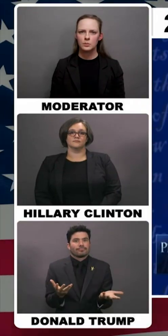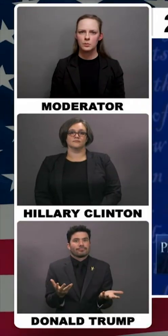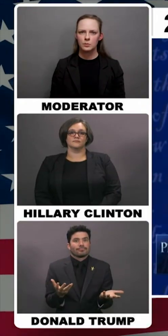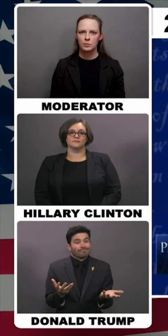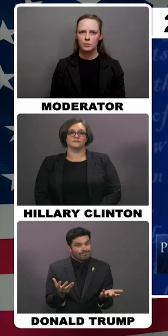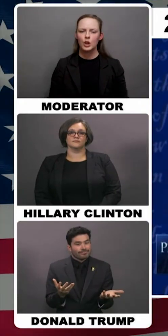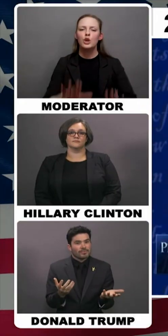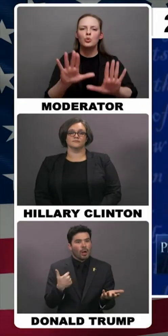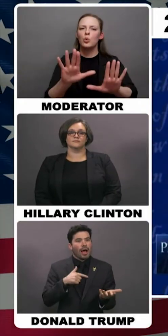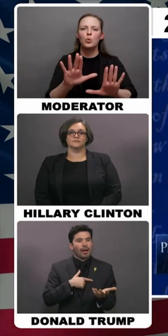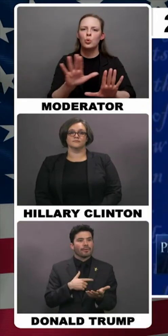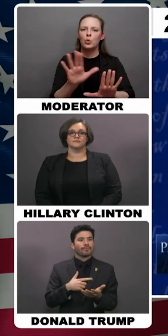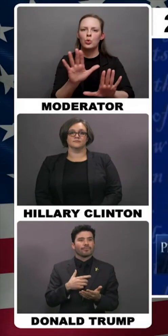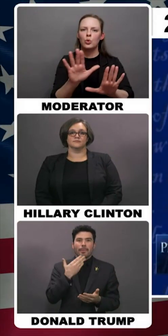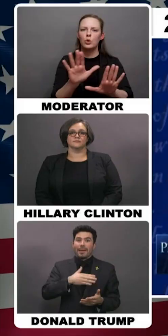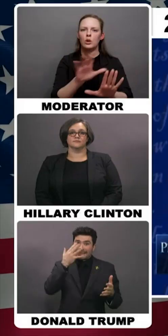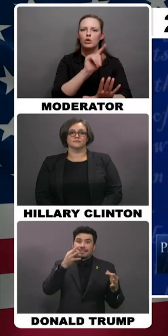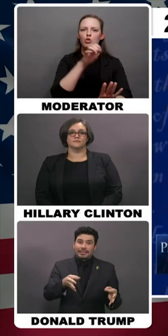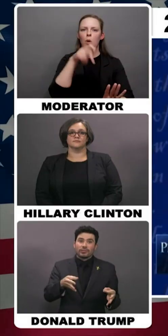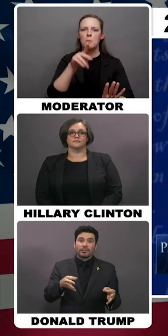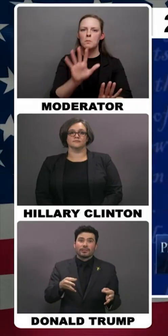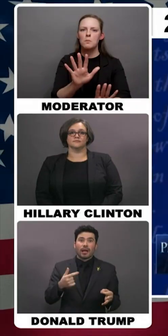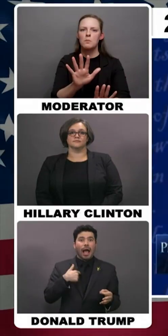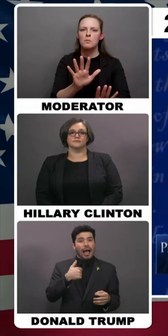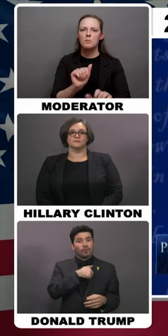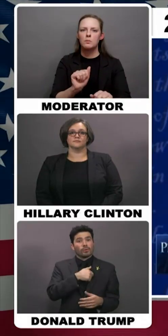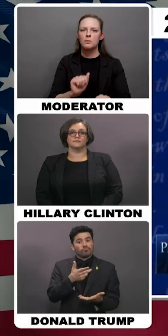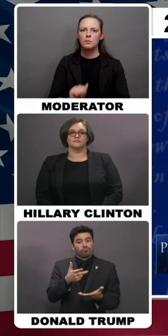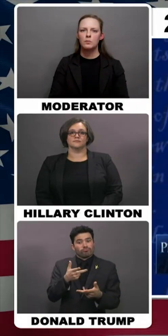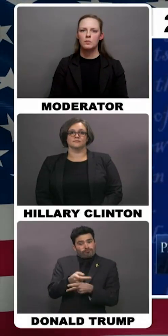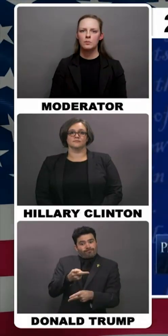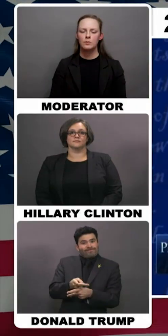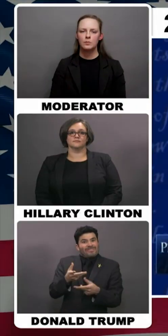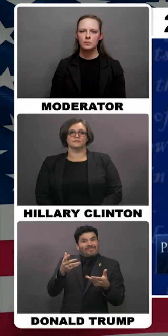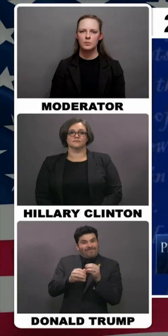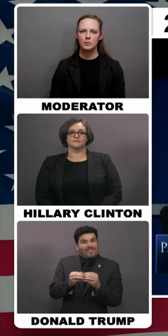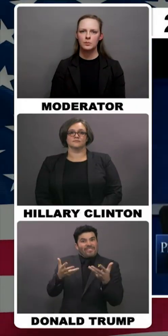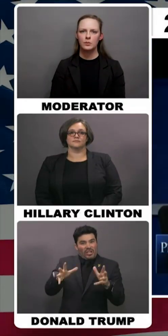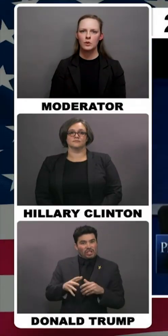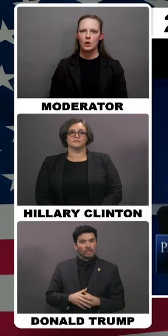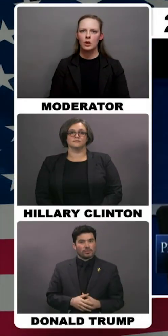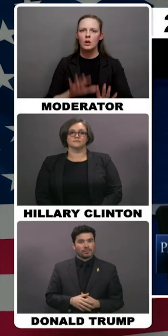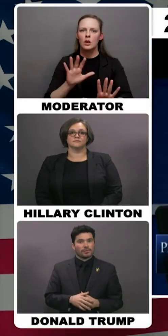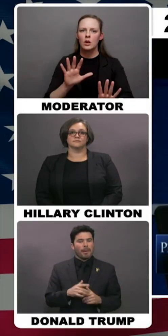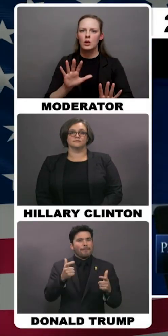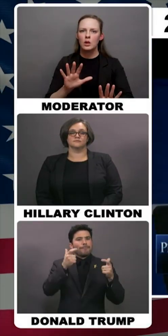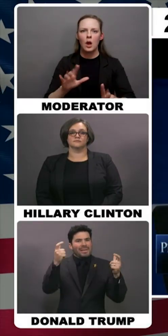So Mr. Trump, and you should get onto much more important things and much bigger things. Just for the record though, are you saying that